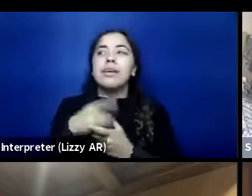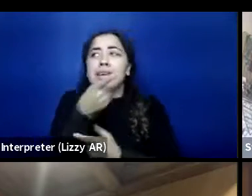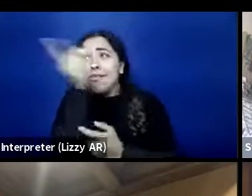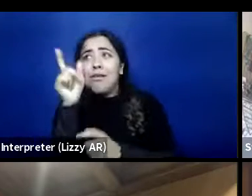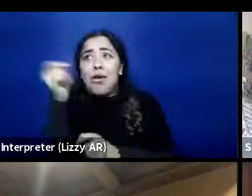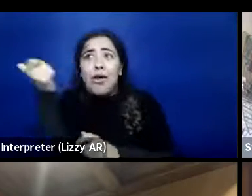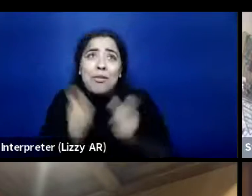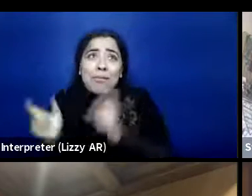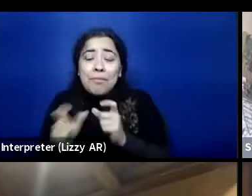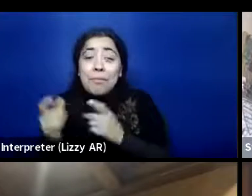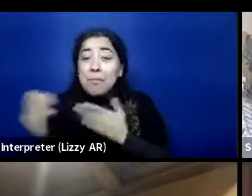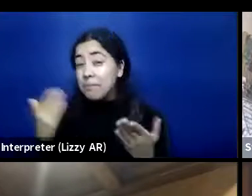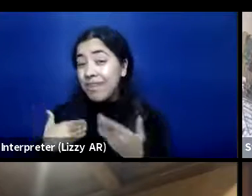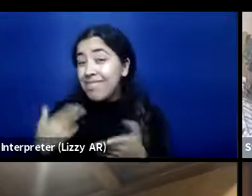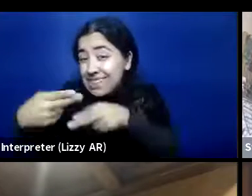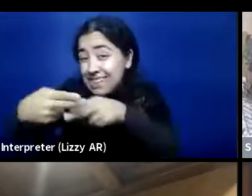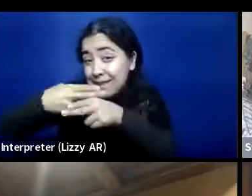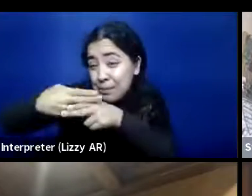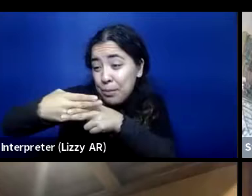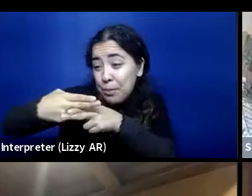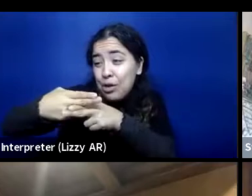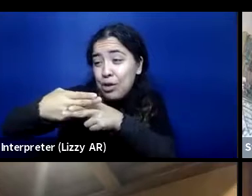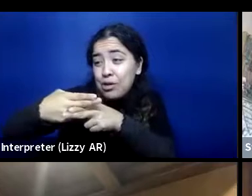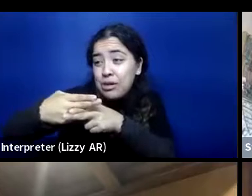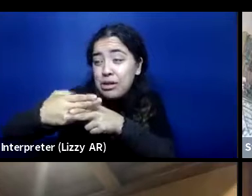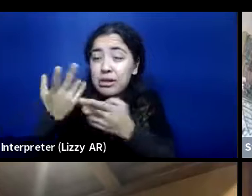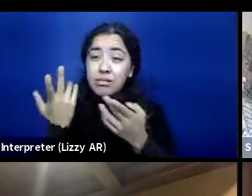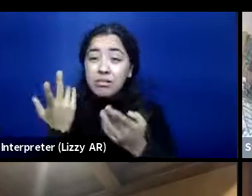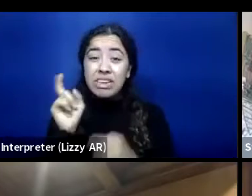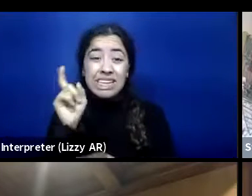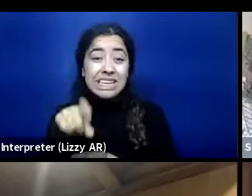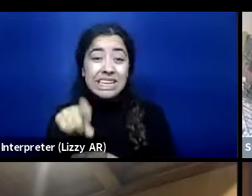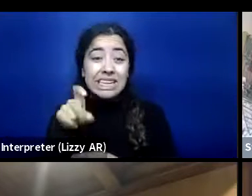a temporary condition that needs assistance.